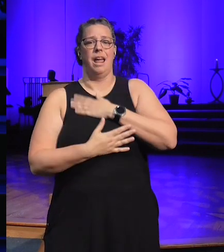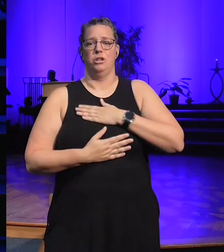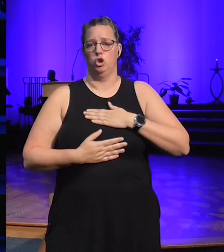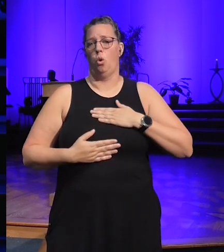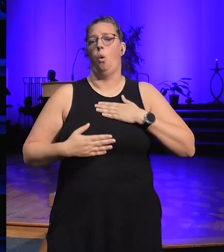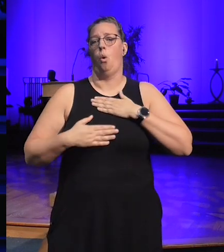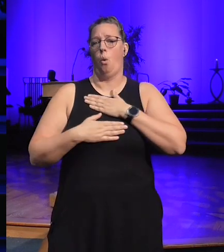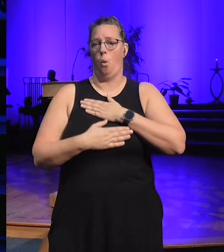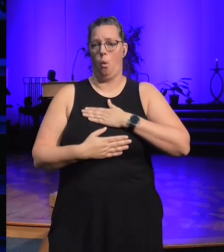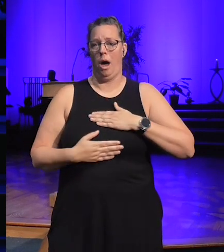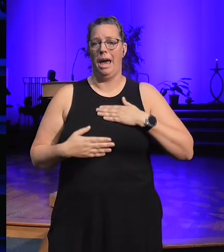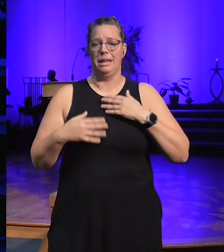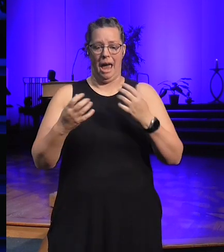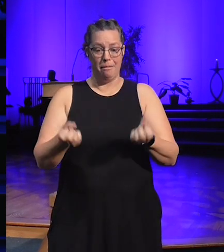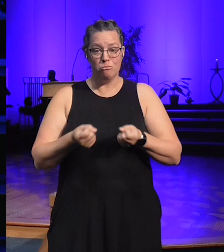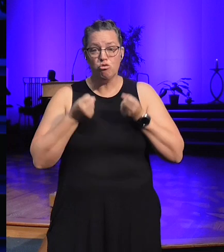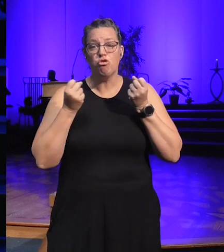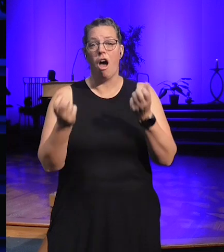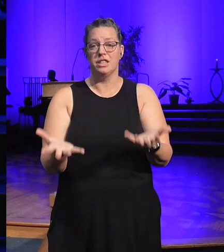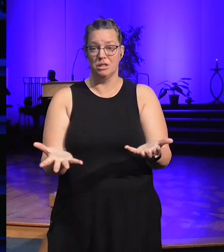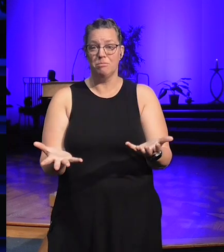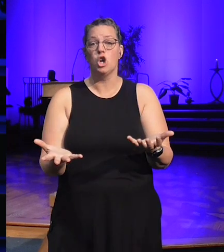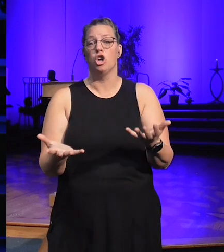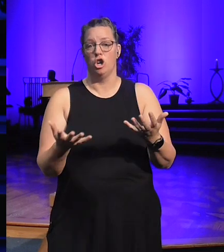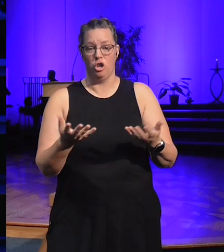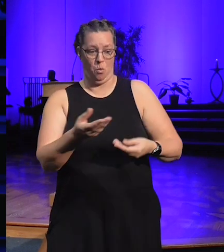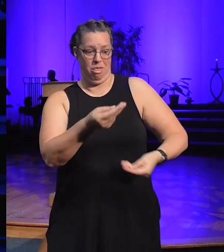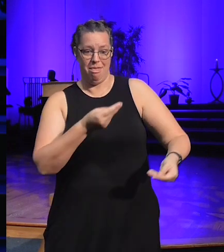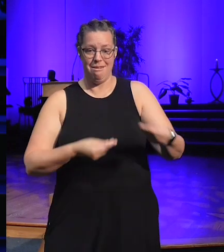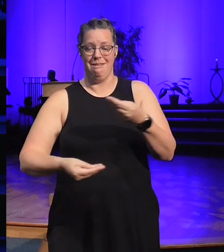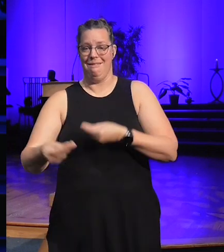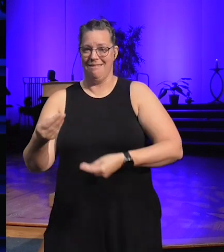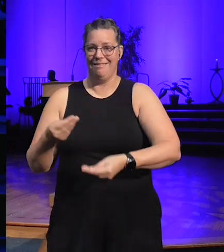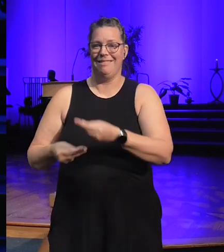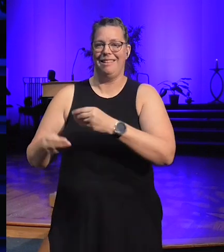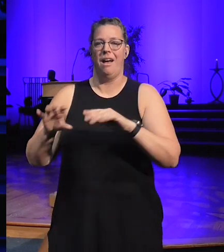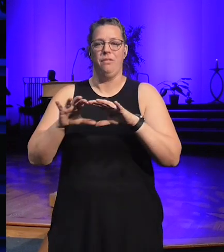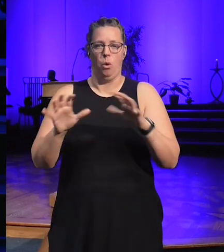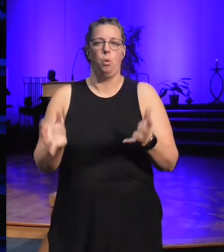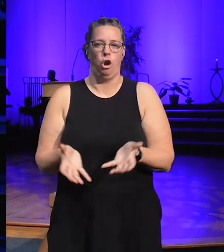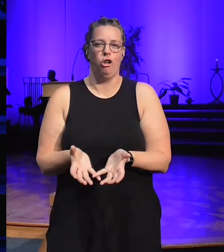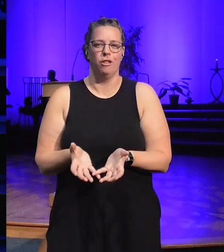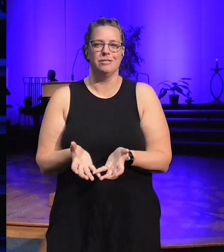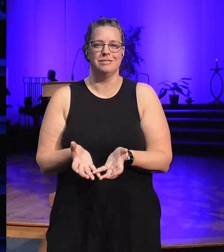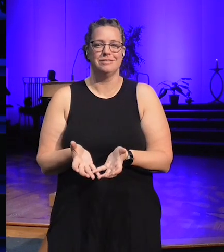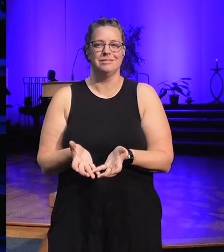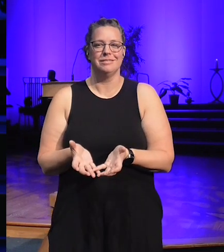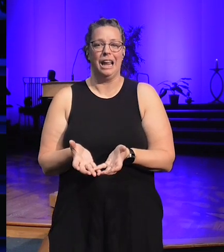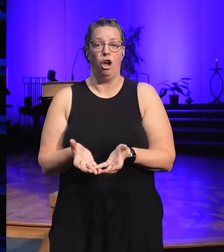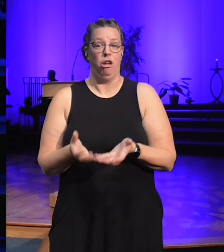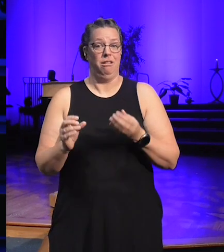and prospered with the abundance throughout this world that there is truly nothing else for them to